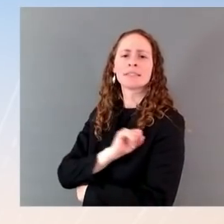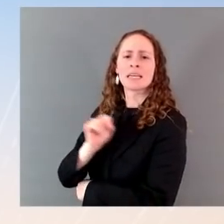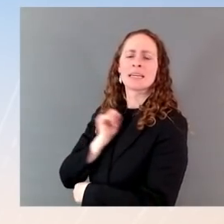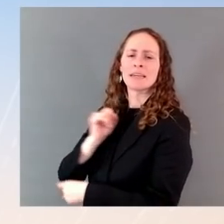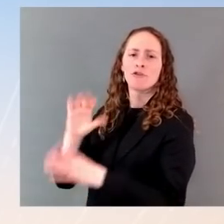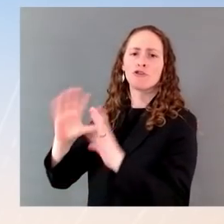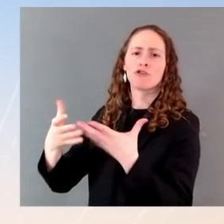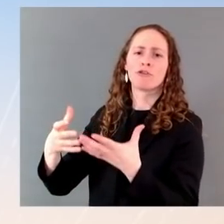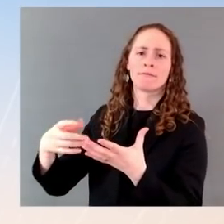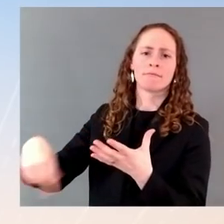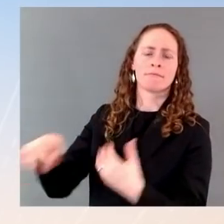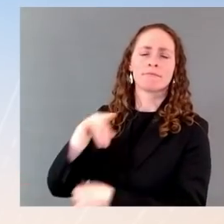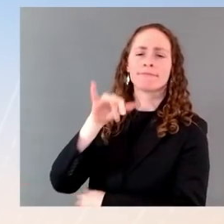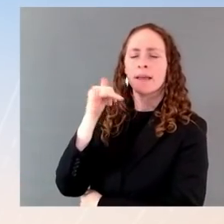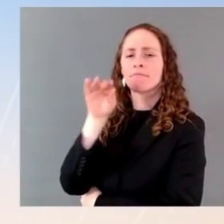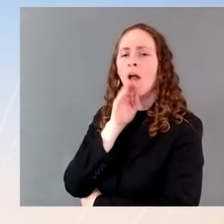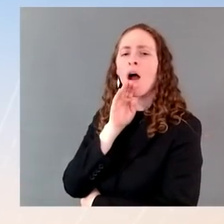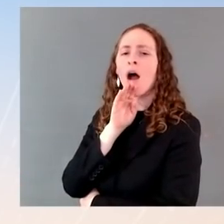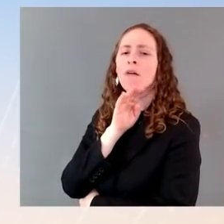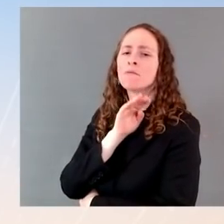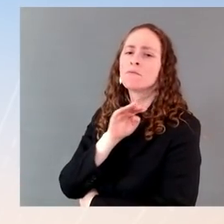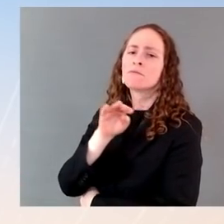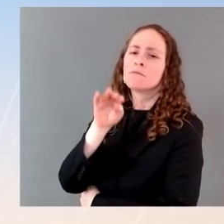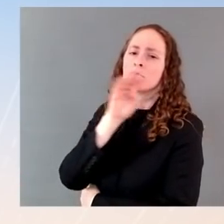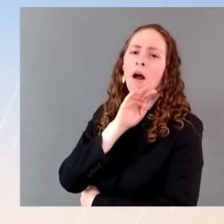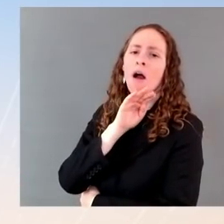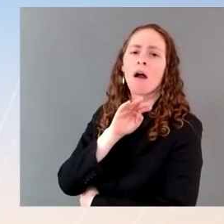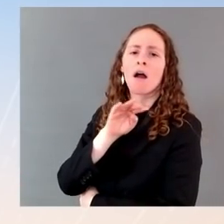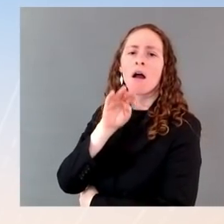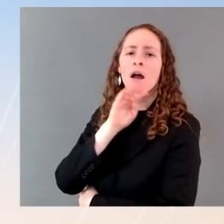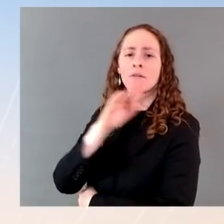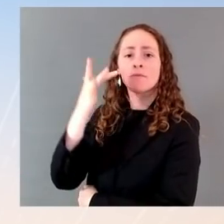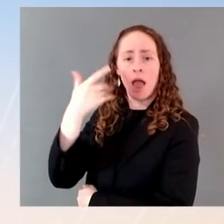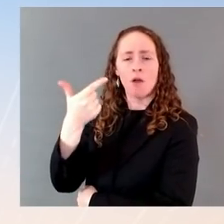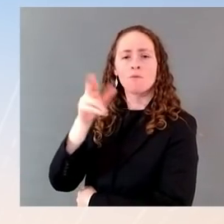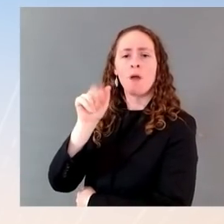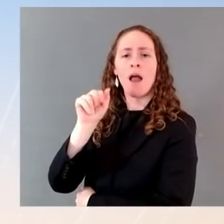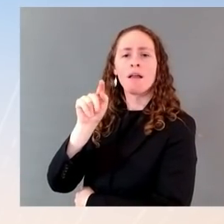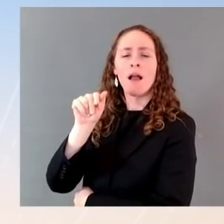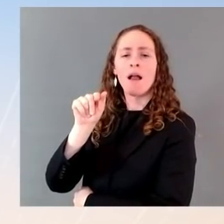more progress isn't made in shutting it down, something the President has said he wants to do. How come it's taking so long?